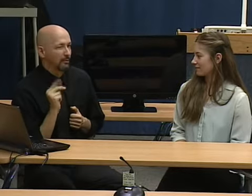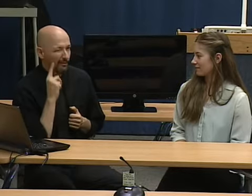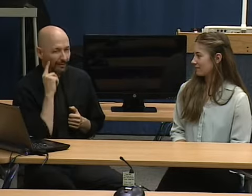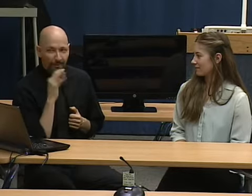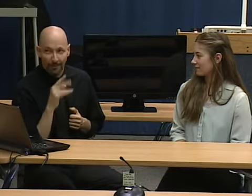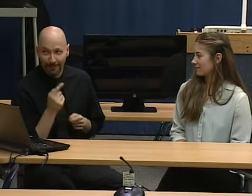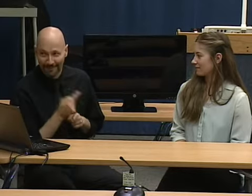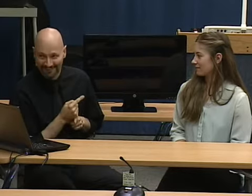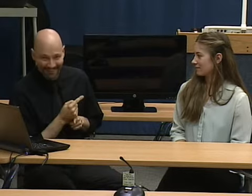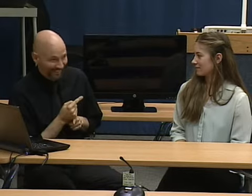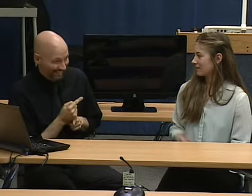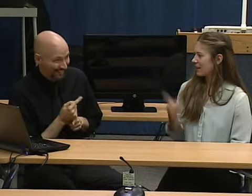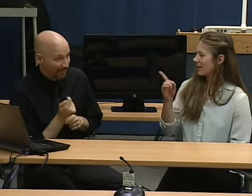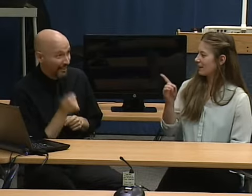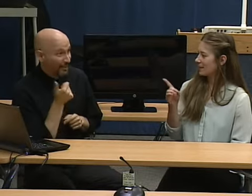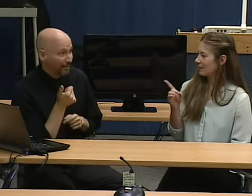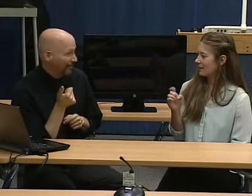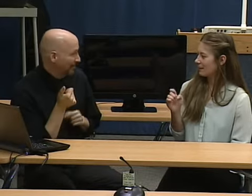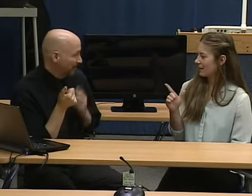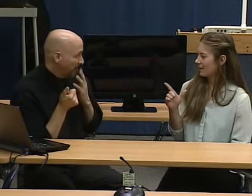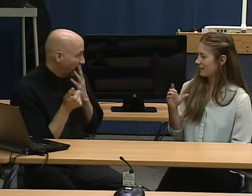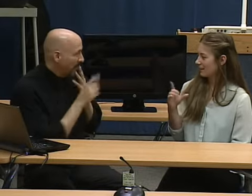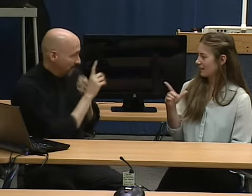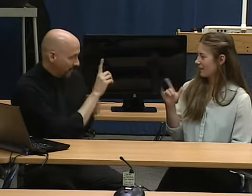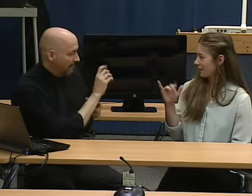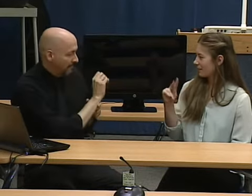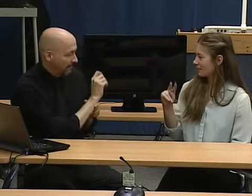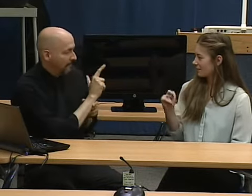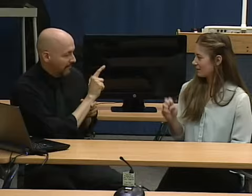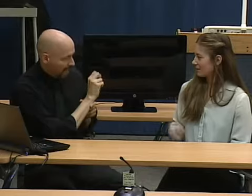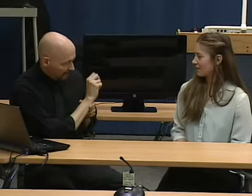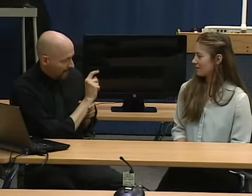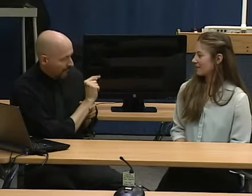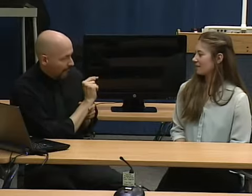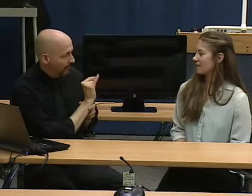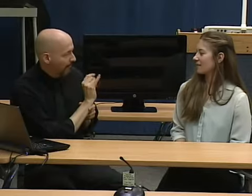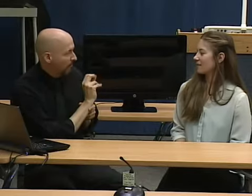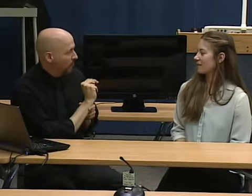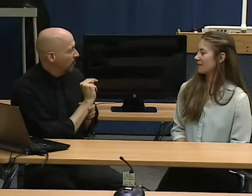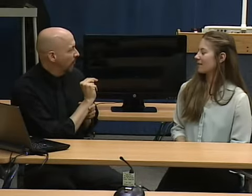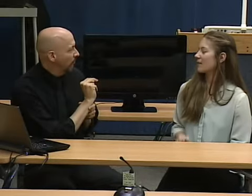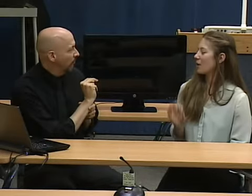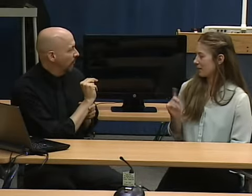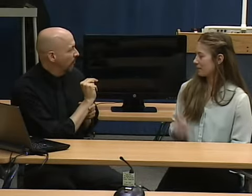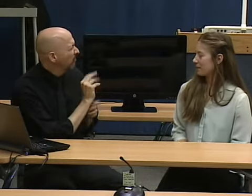I think I spelled that right. D-E-L-E-T-I-O-N. To throw something away.